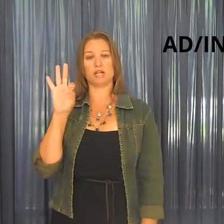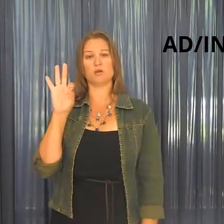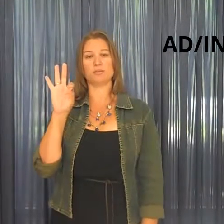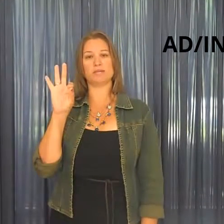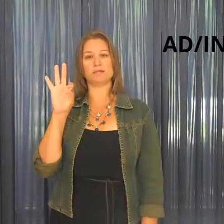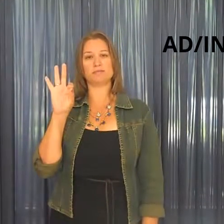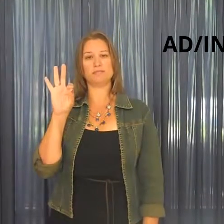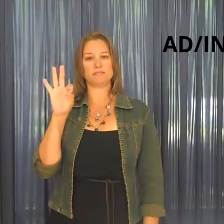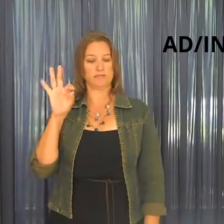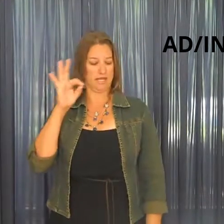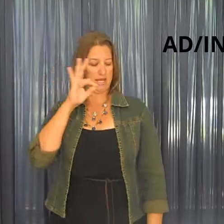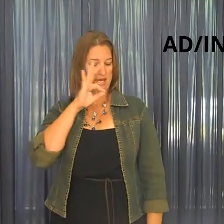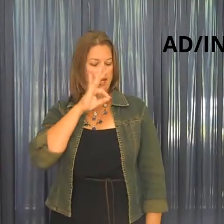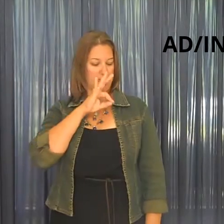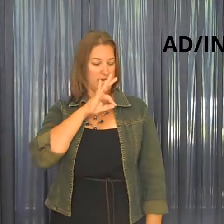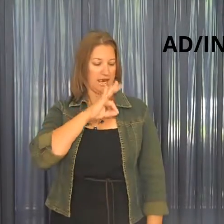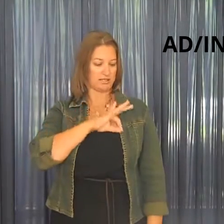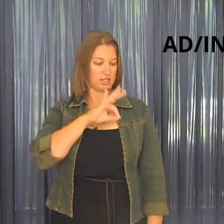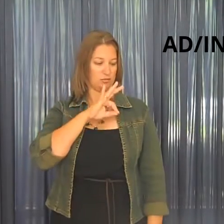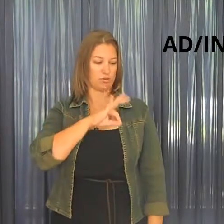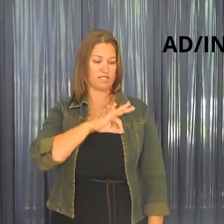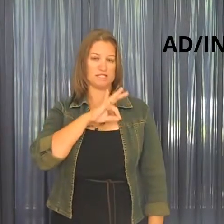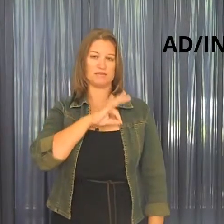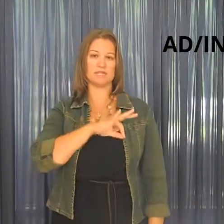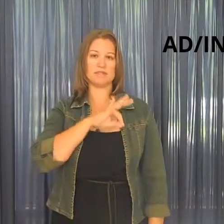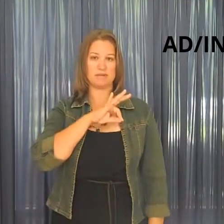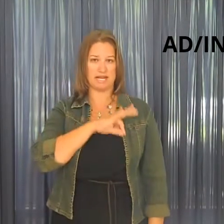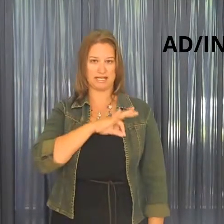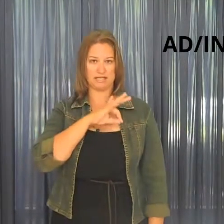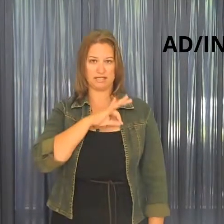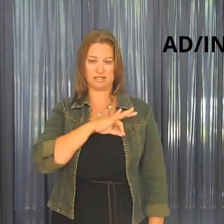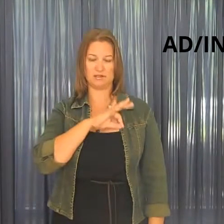open, act like you are putting something in